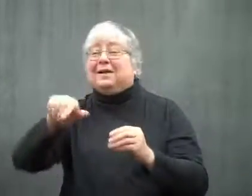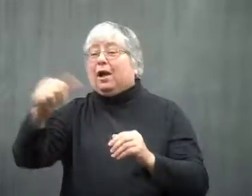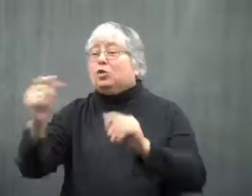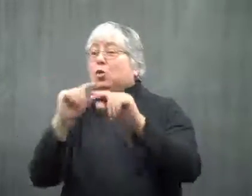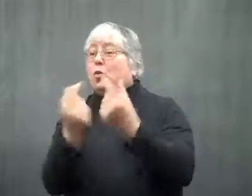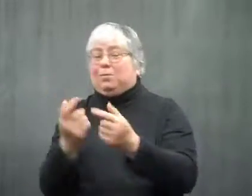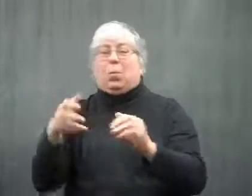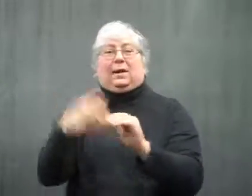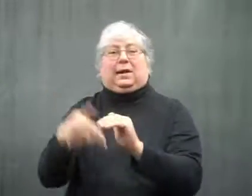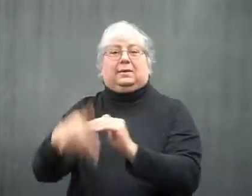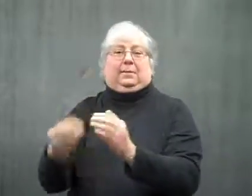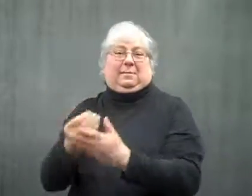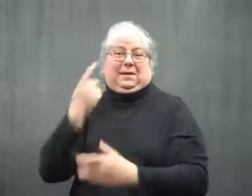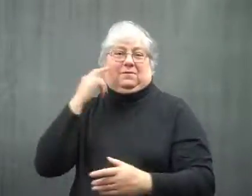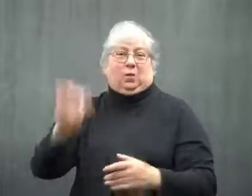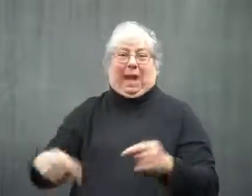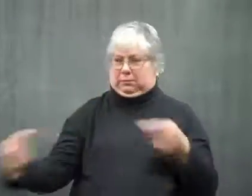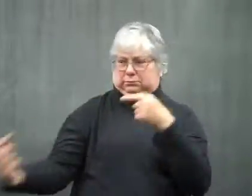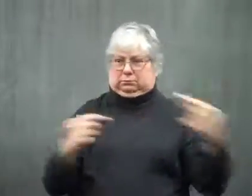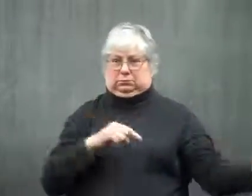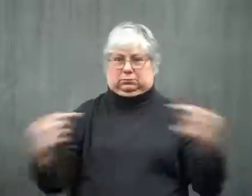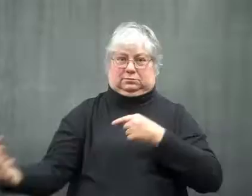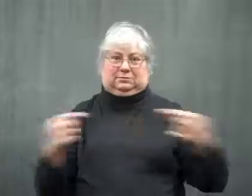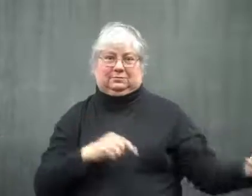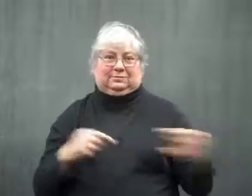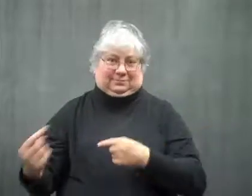Other groups will see their money cut for that also. That was the disagreement.